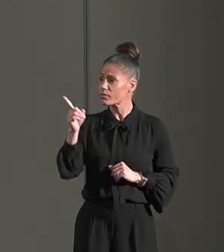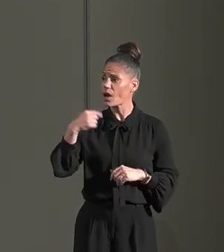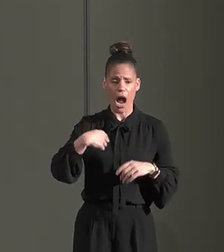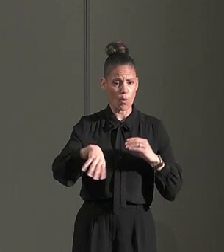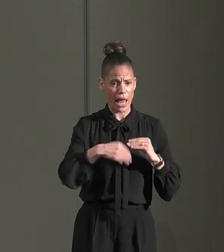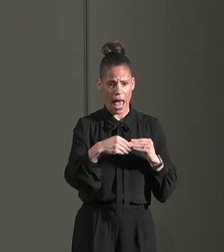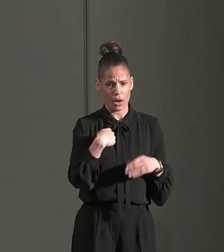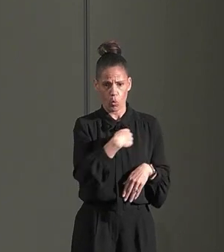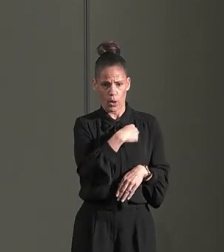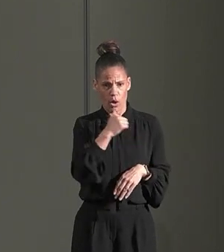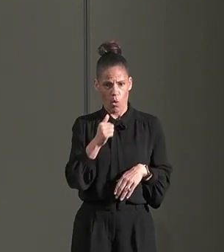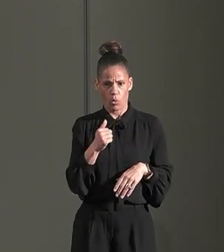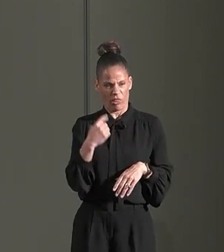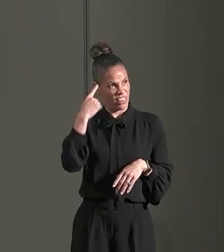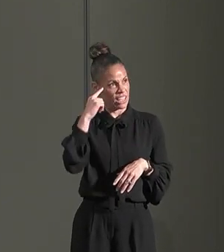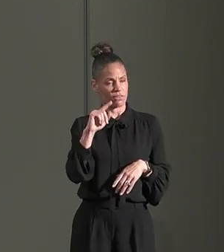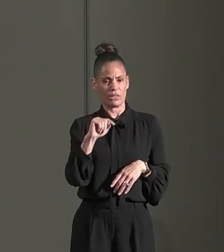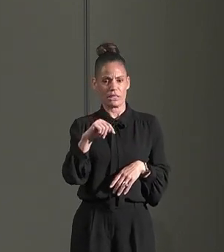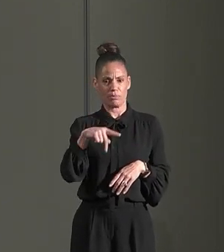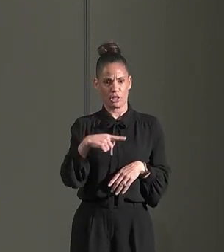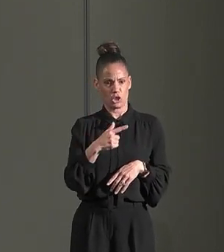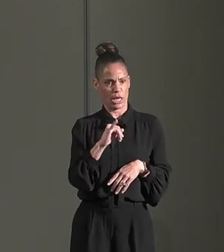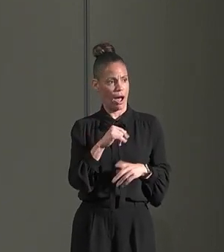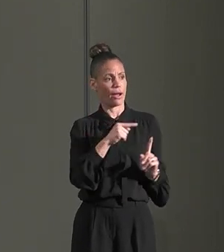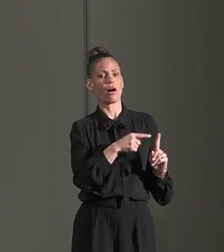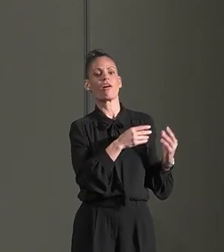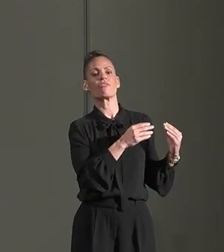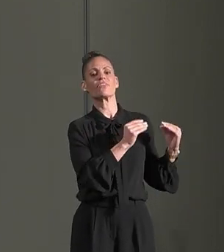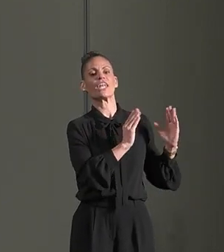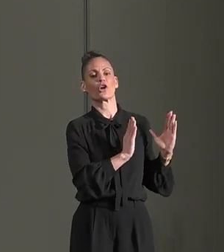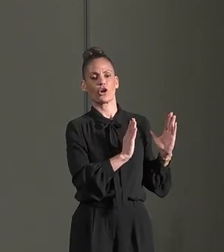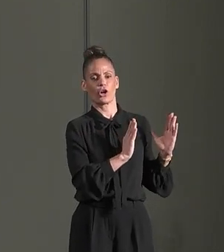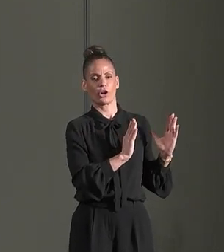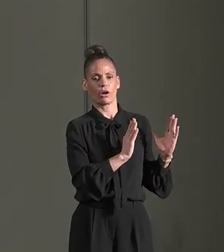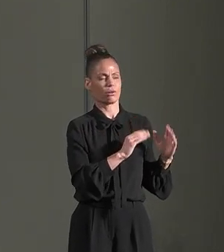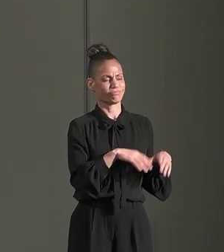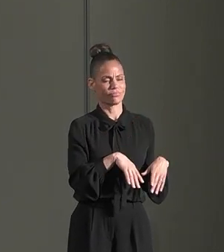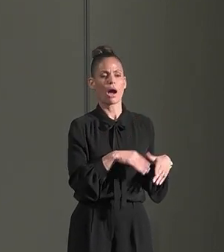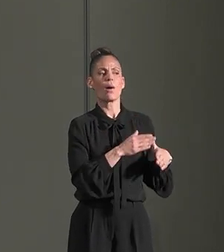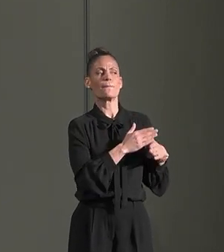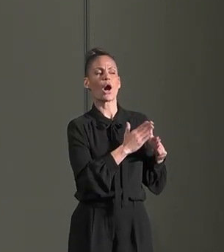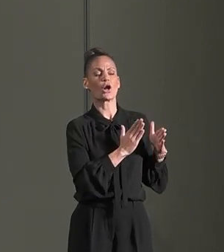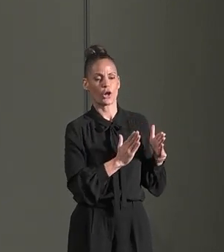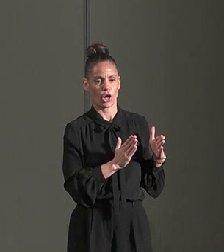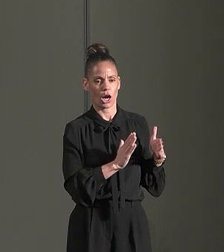use them as a vendor. We didn't hire them as a vendor they are a partner you communicate